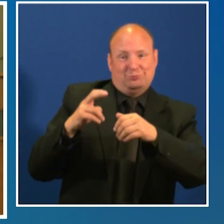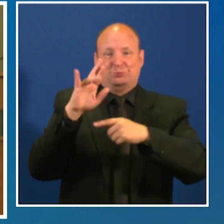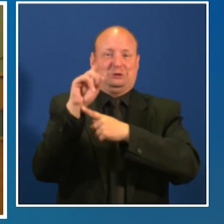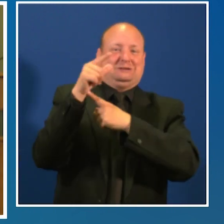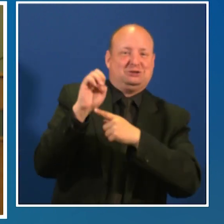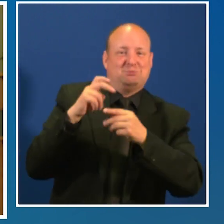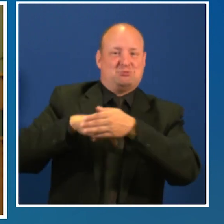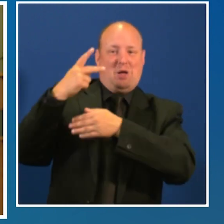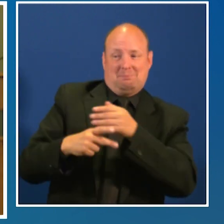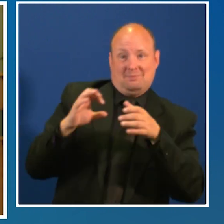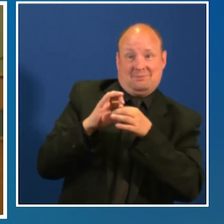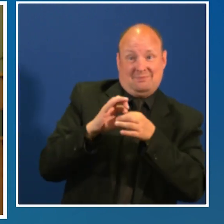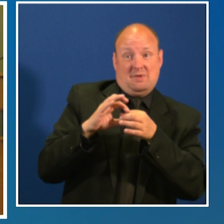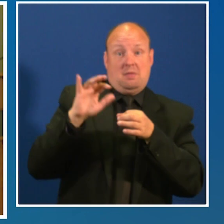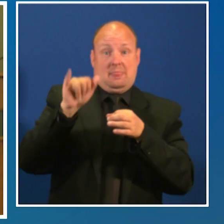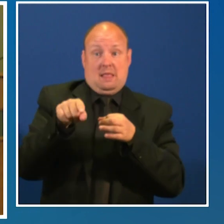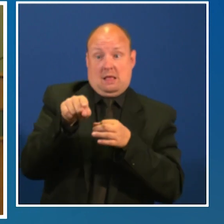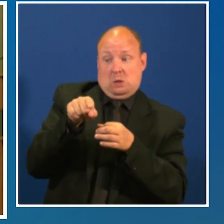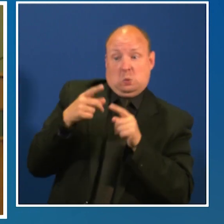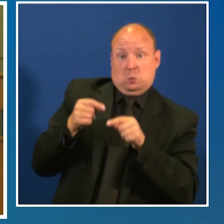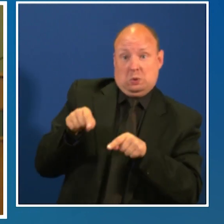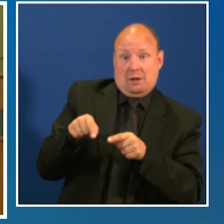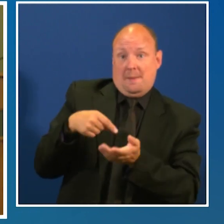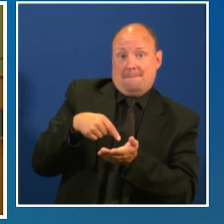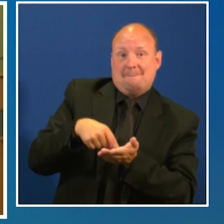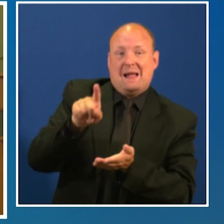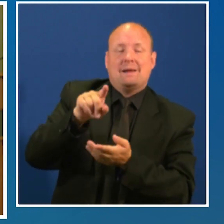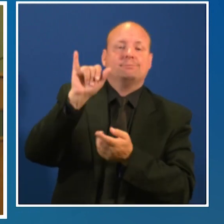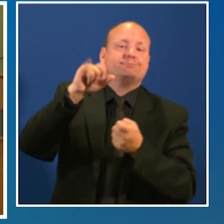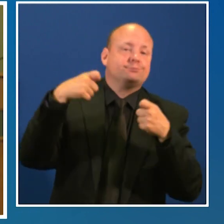the utility moratorium until September 30th, 2021.